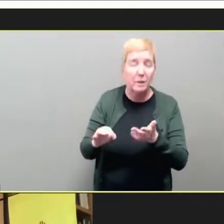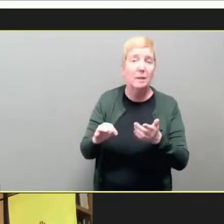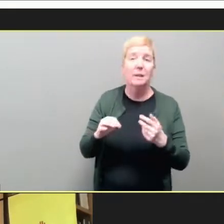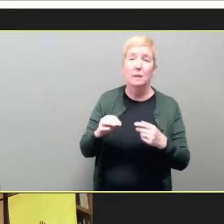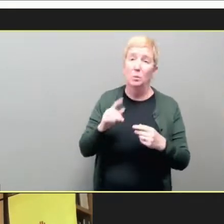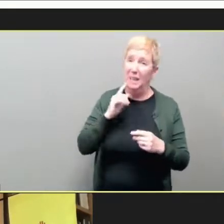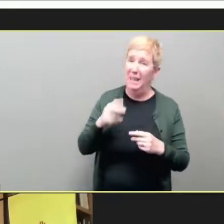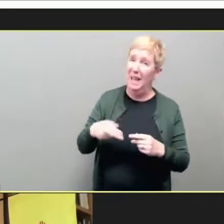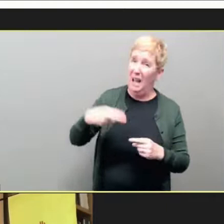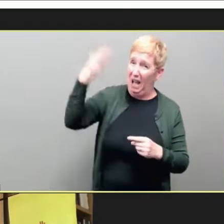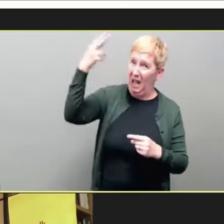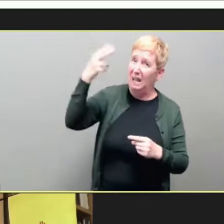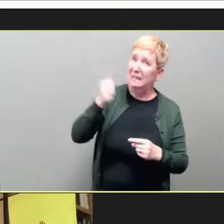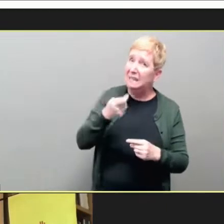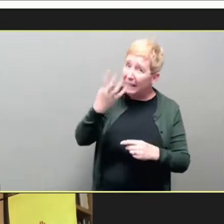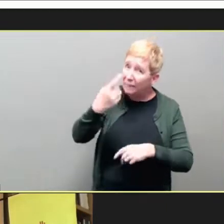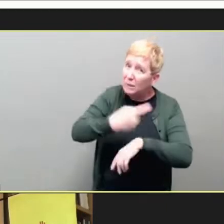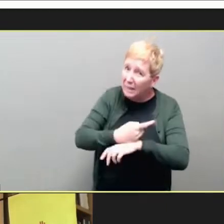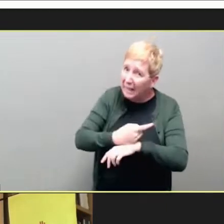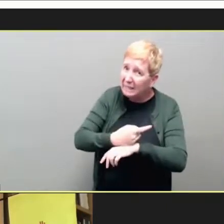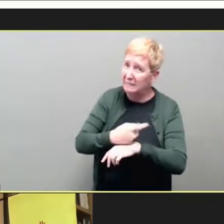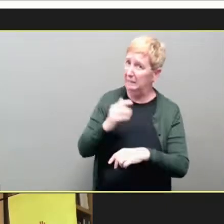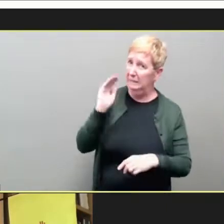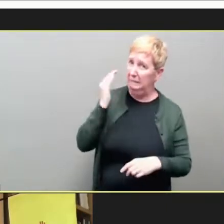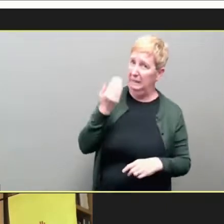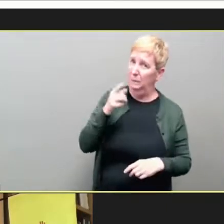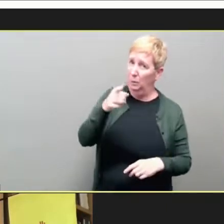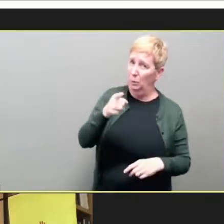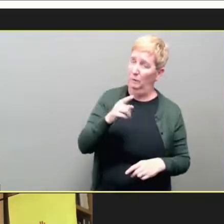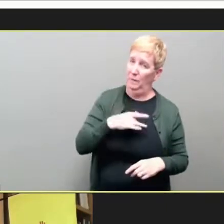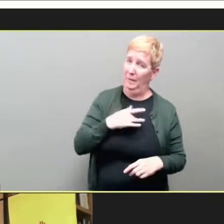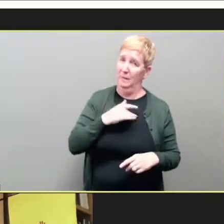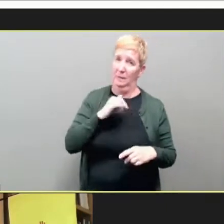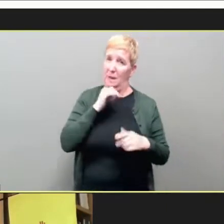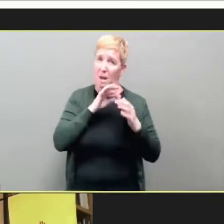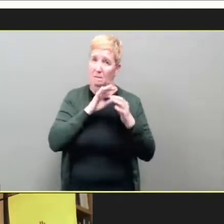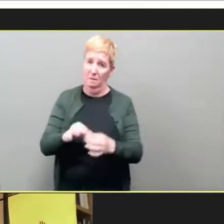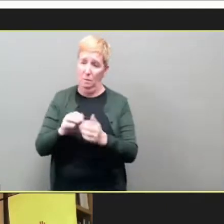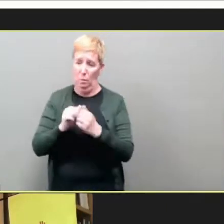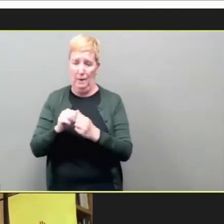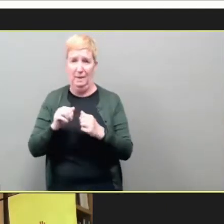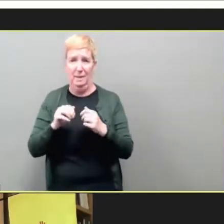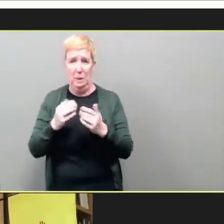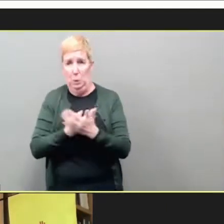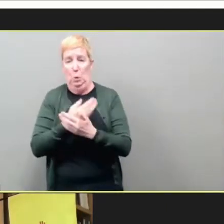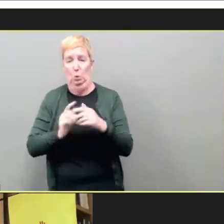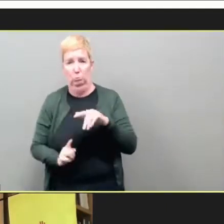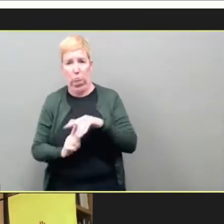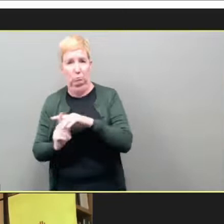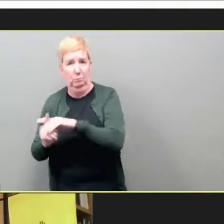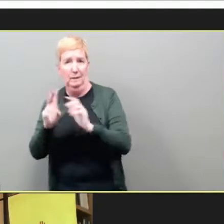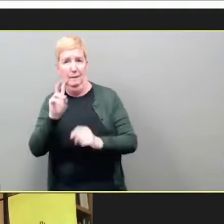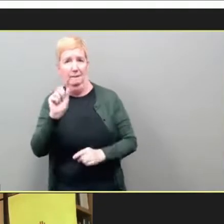scenario. It sounds like you don't think that's related to the variance, but I'm wondering if that's true and be if you had some thought of what it is